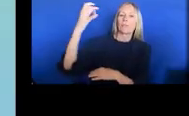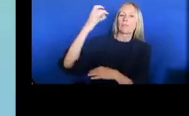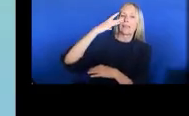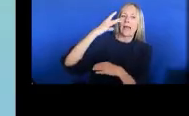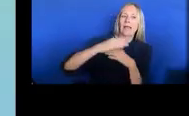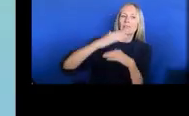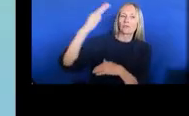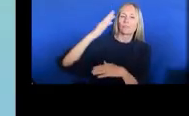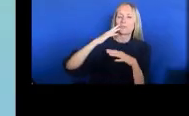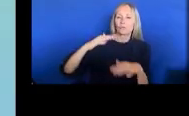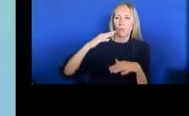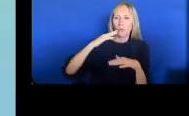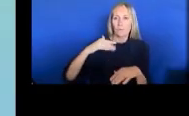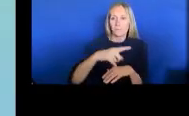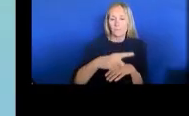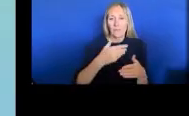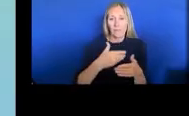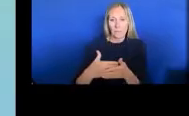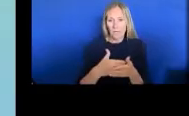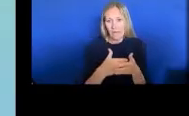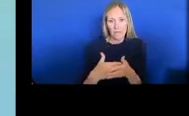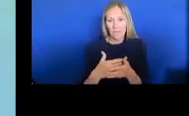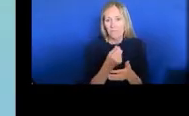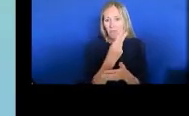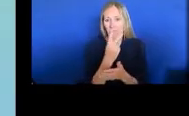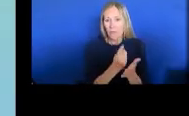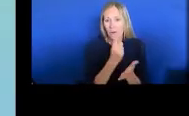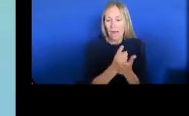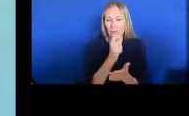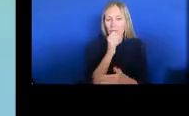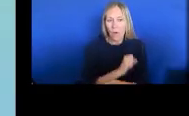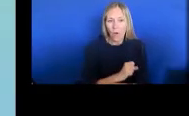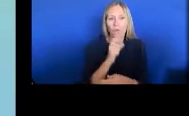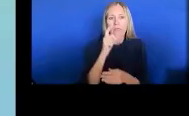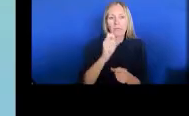This baby, only hours old, can tune out these intrusions on her peaceful sleep.